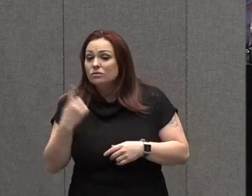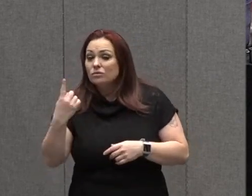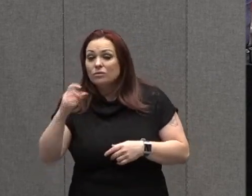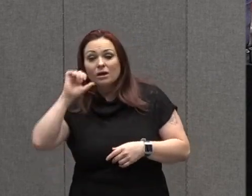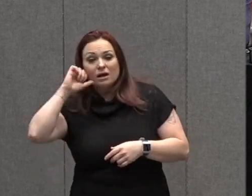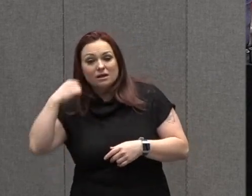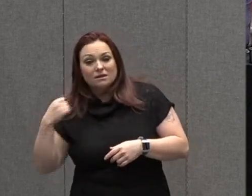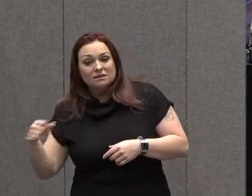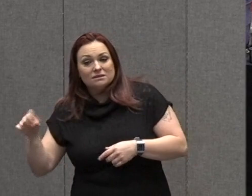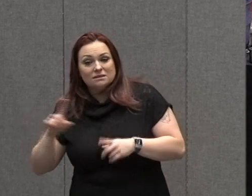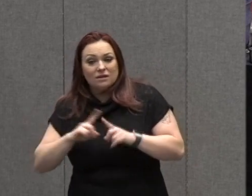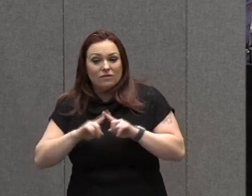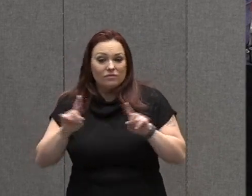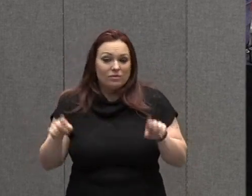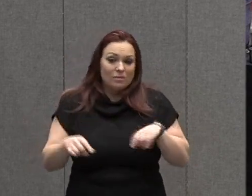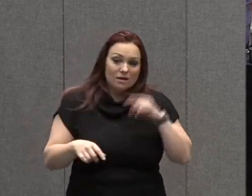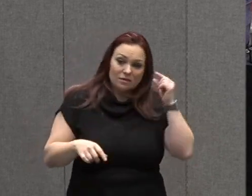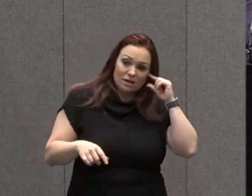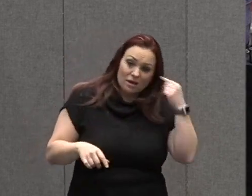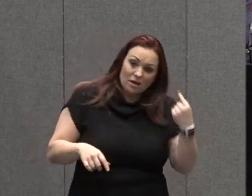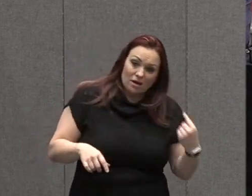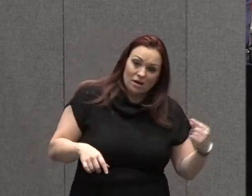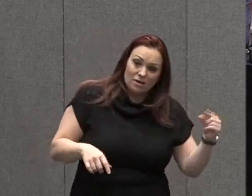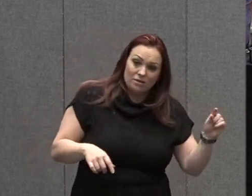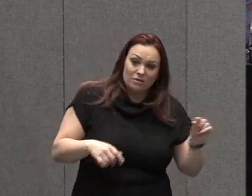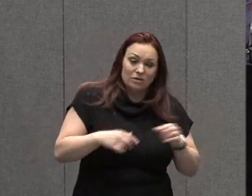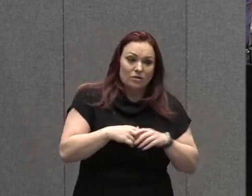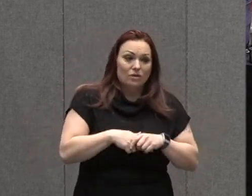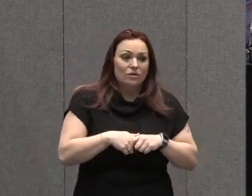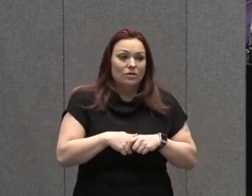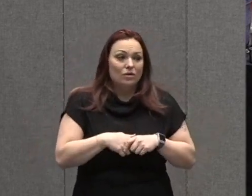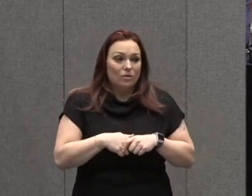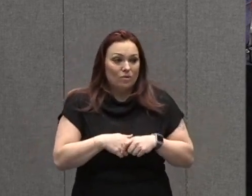One is silver and the other gold.